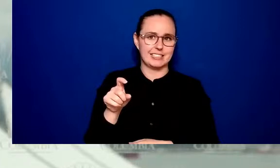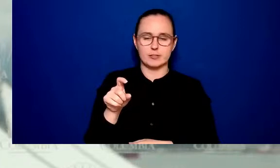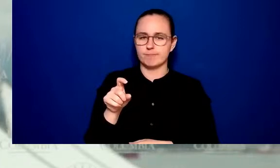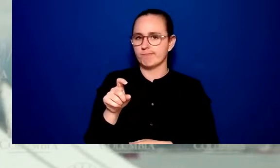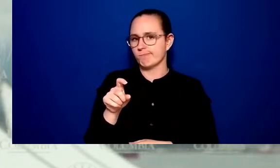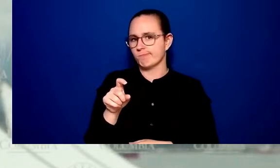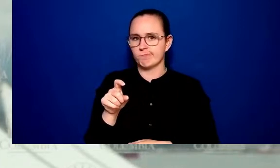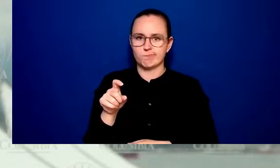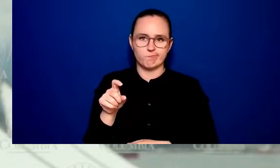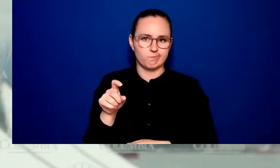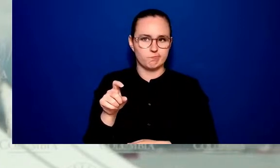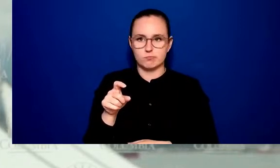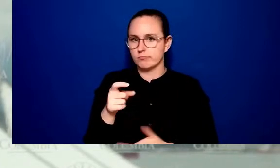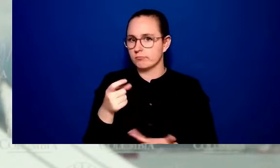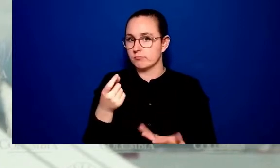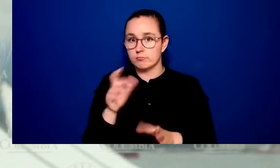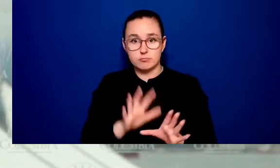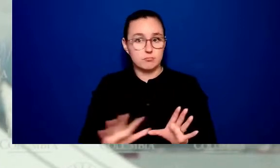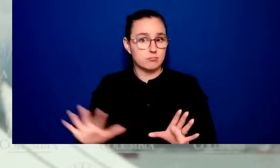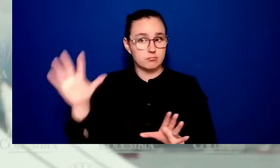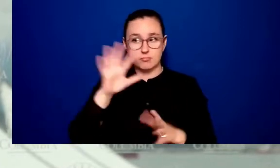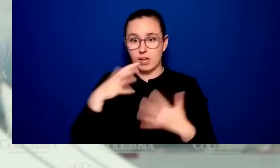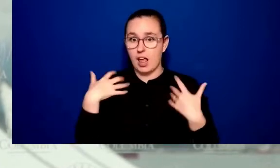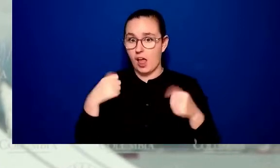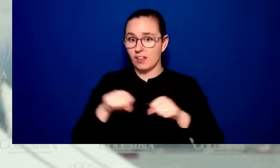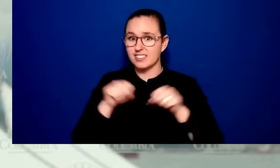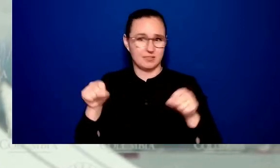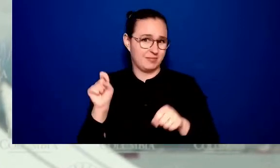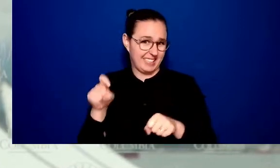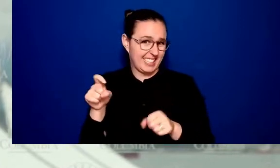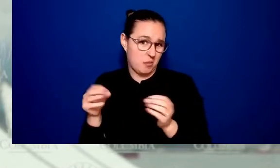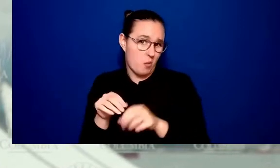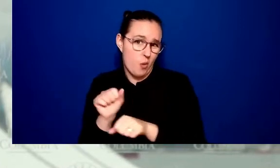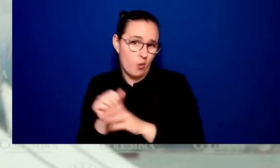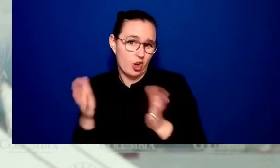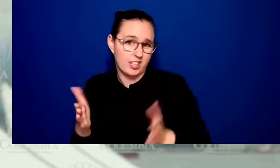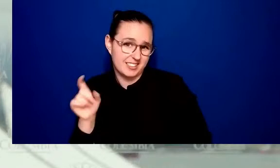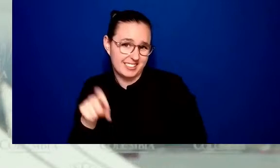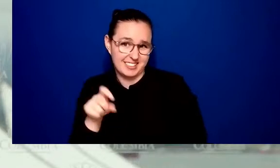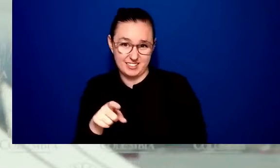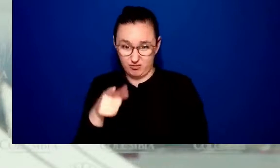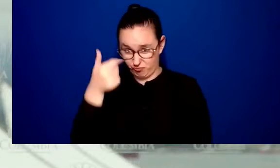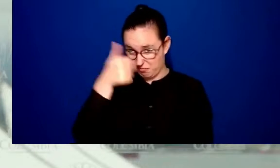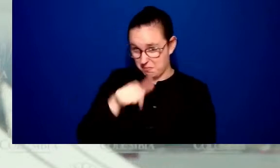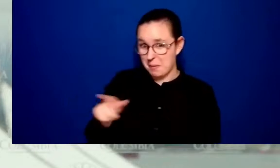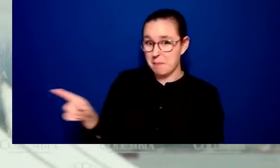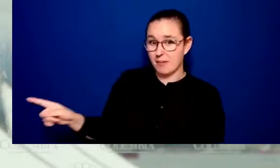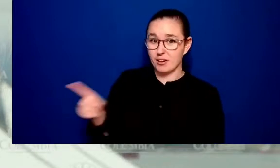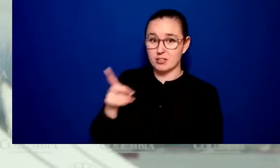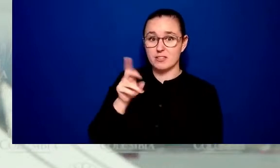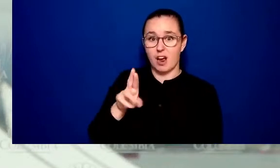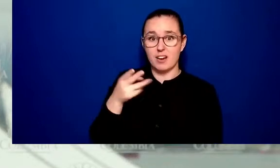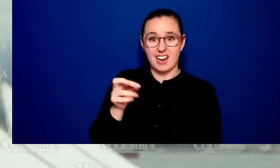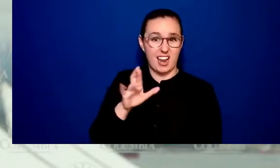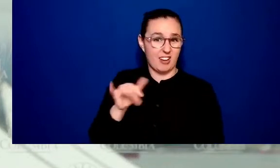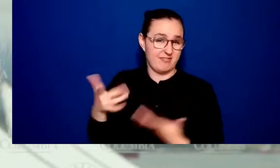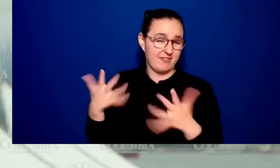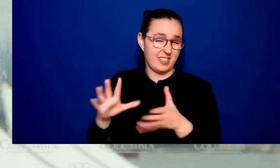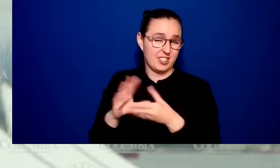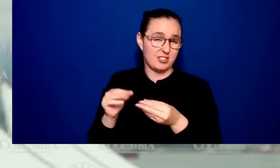broader mandate for all healthcare workers that. Dr Henry and the potential health officer put into place and that